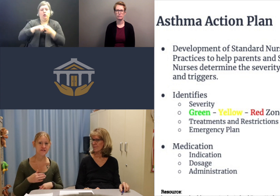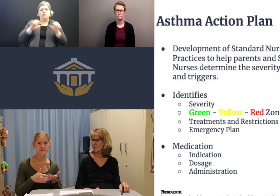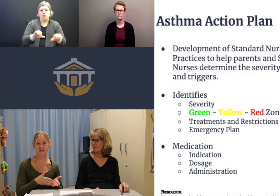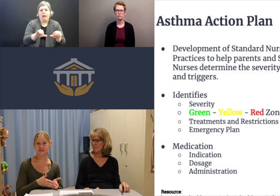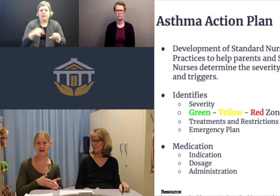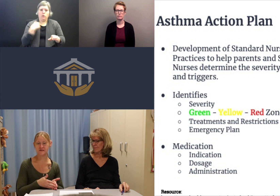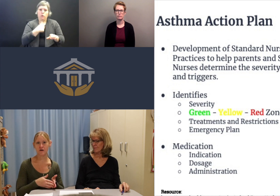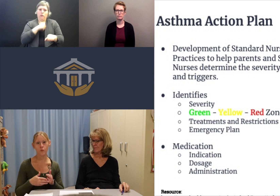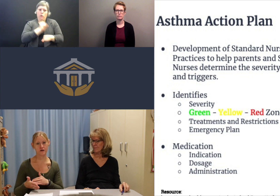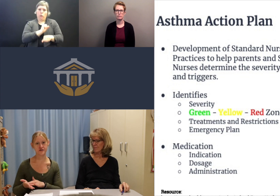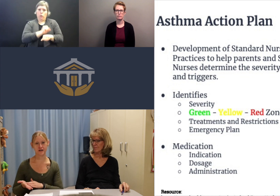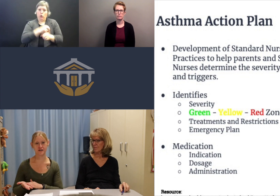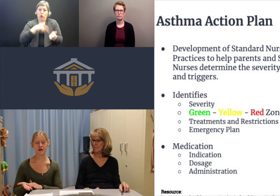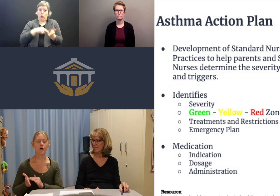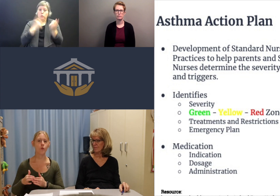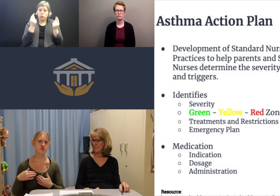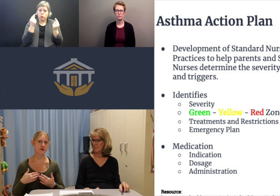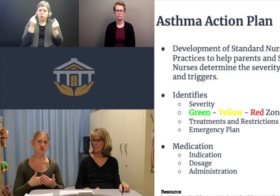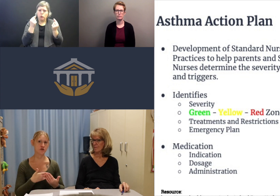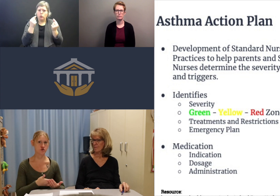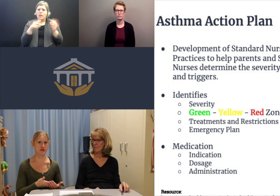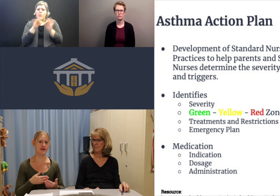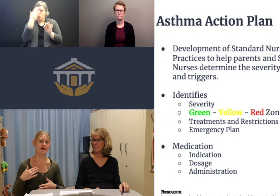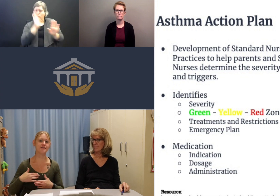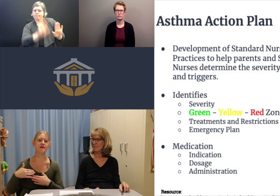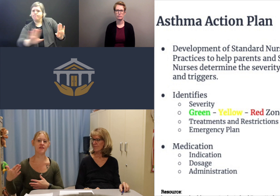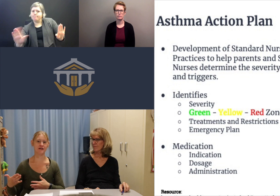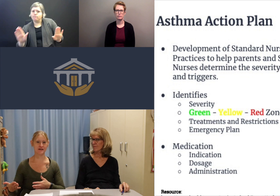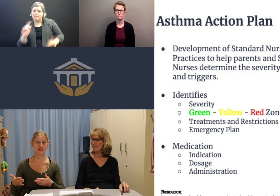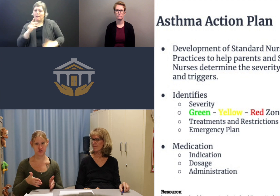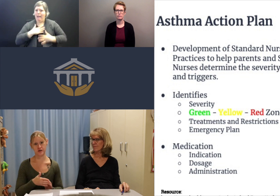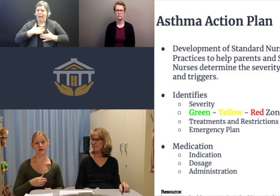severe is the asthma what are the triggers. What do we do to treat if there is a trigger.